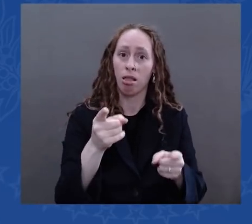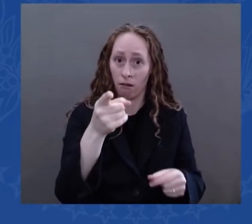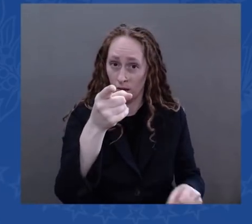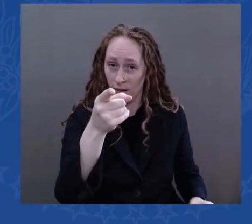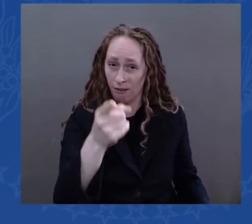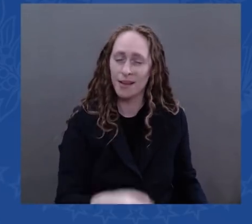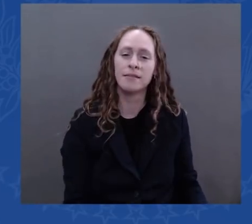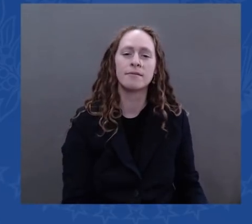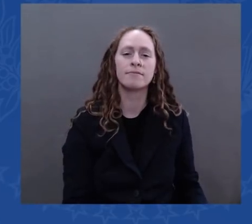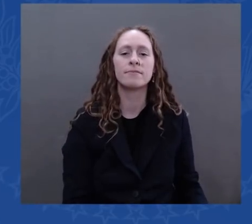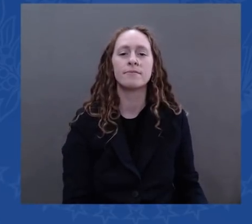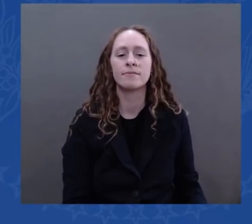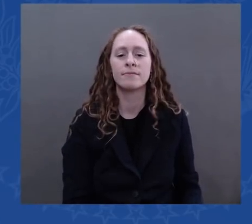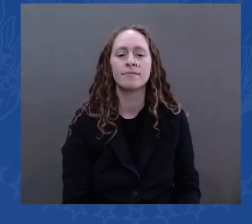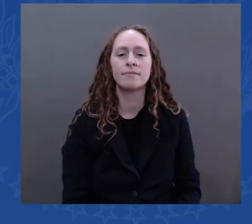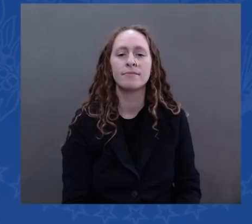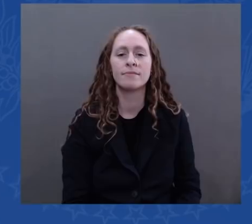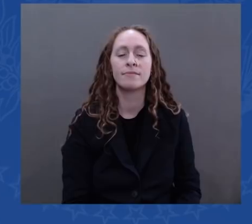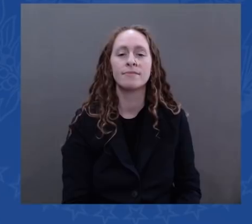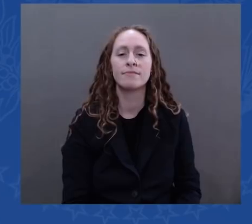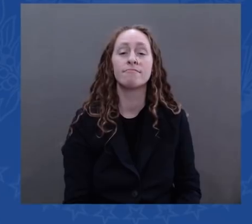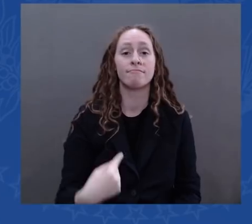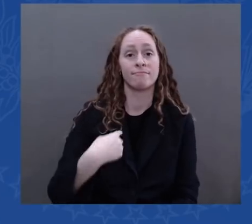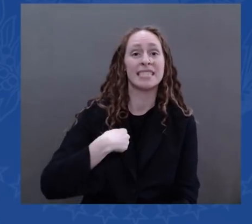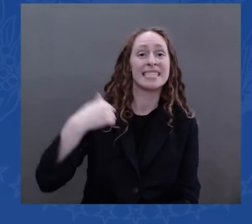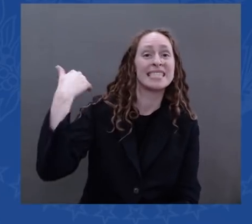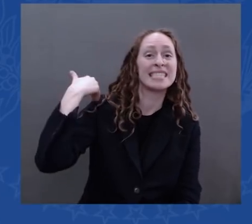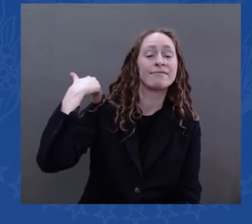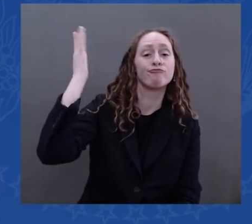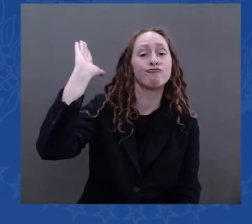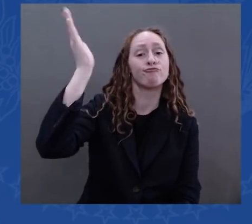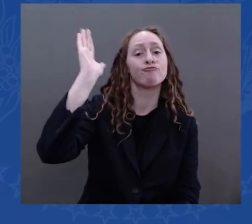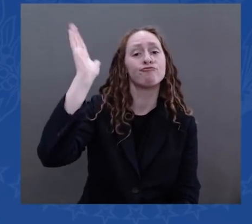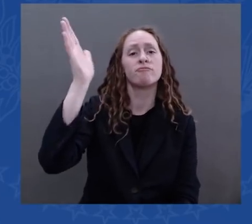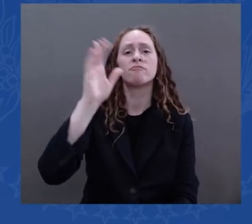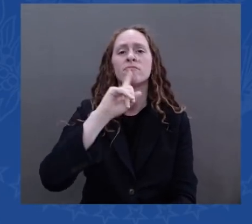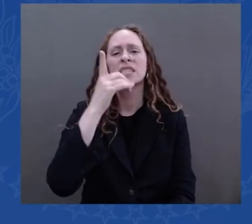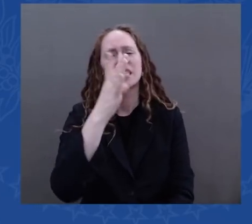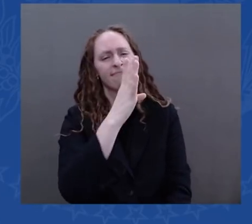And I was communicating this to not only the Russian people, but the whole world.